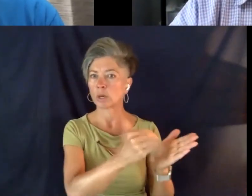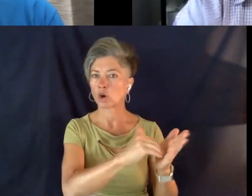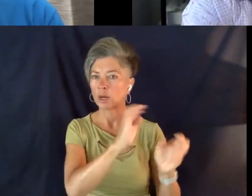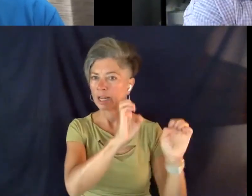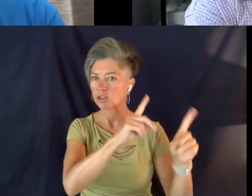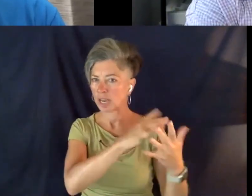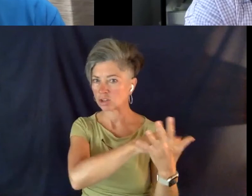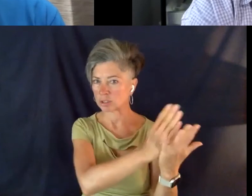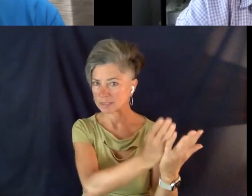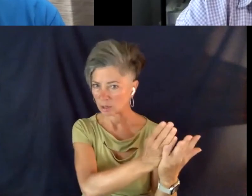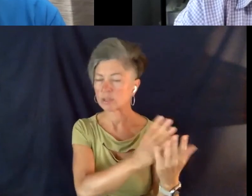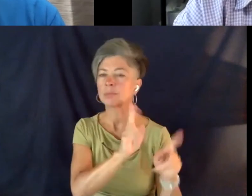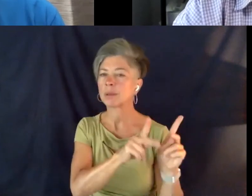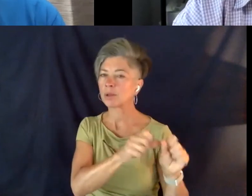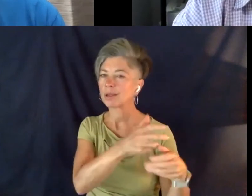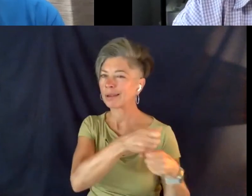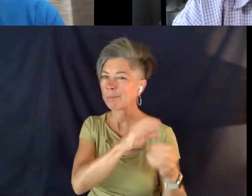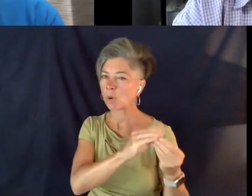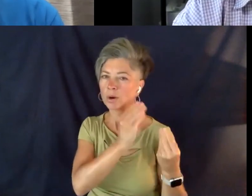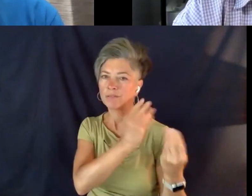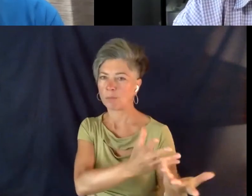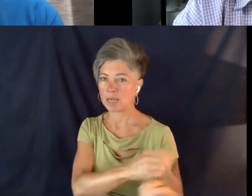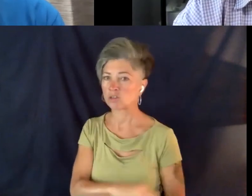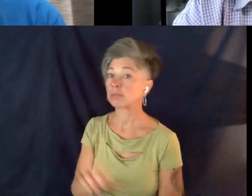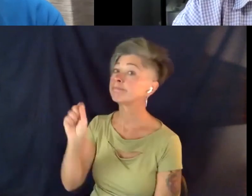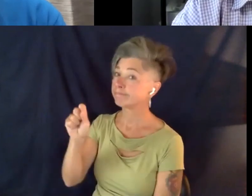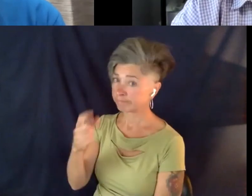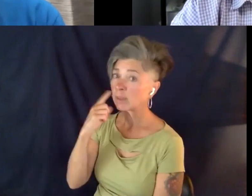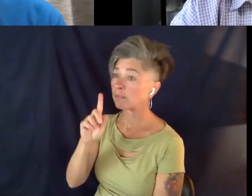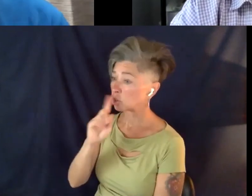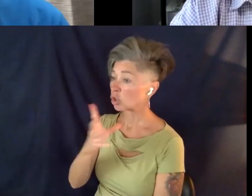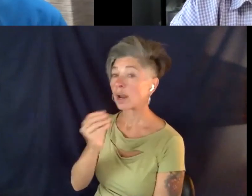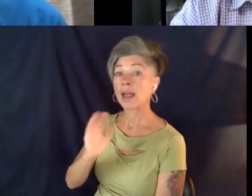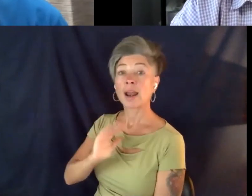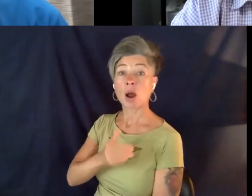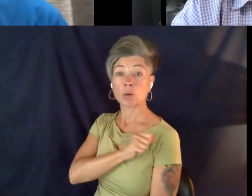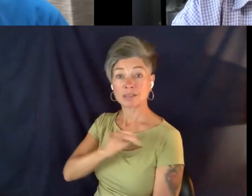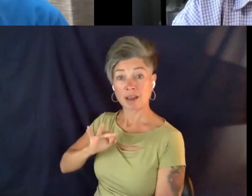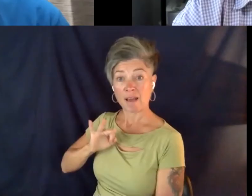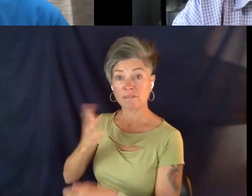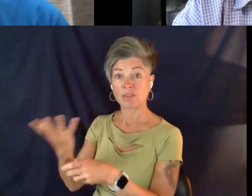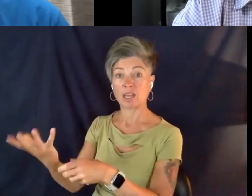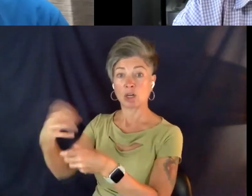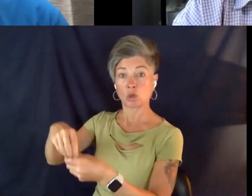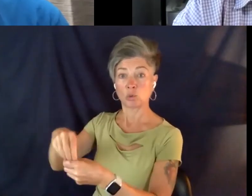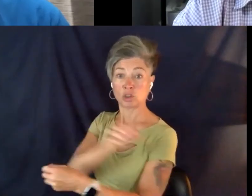in addition to that basic. Yes, for sure. And our staff at the Inclusion Clinic and I think it's a wonderful resource